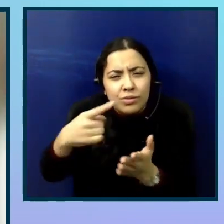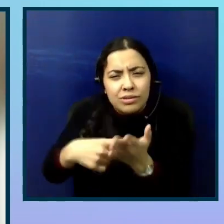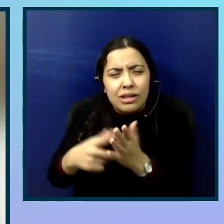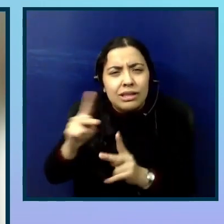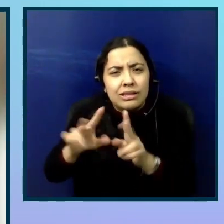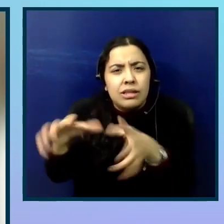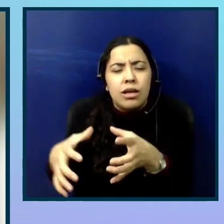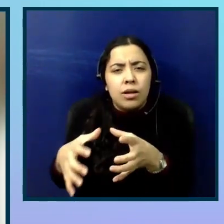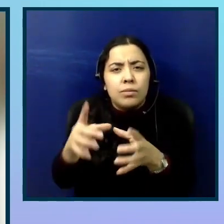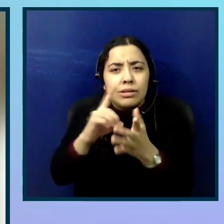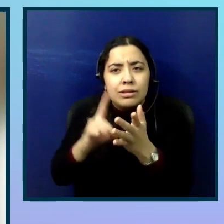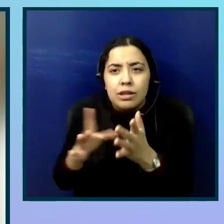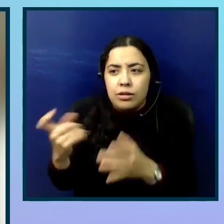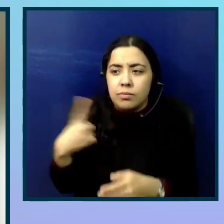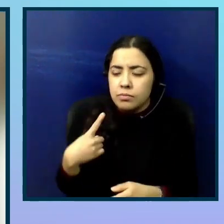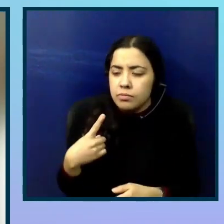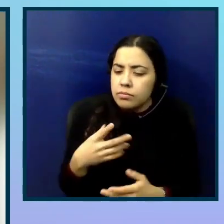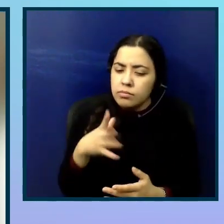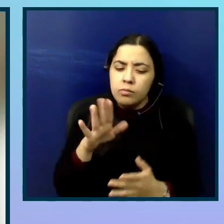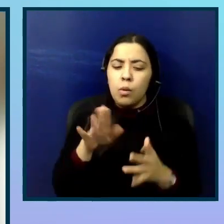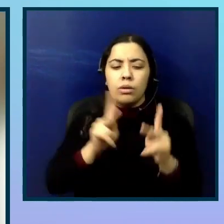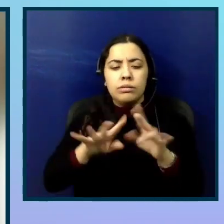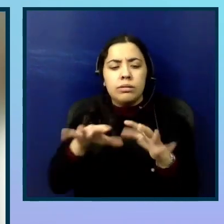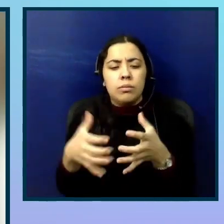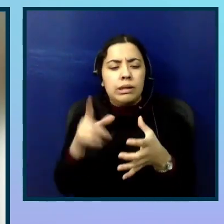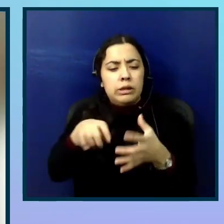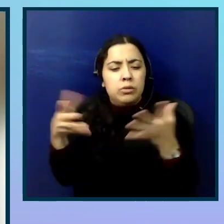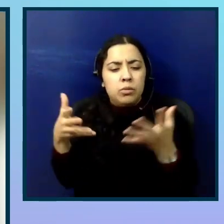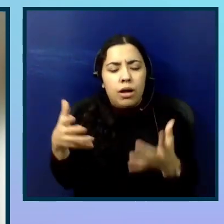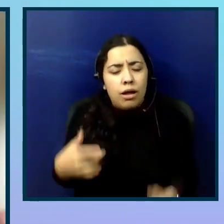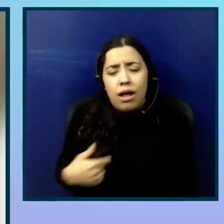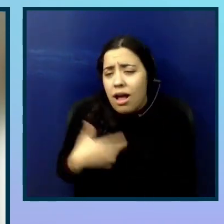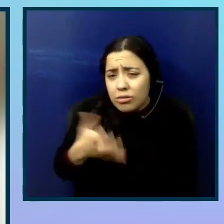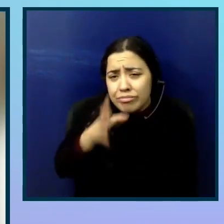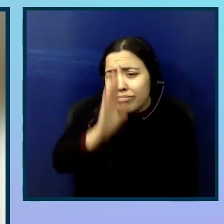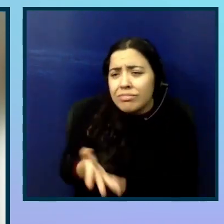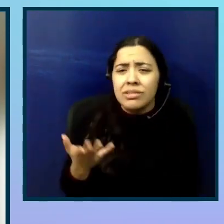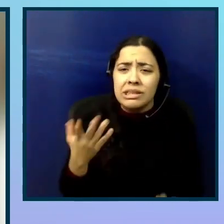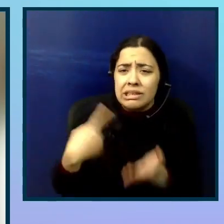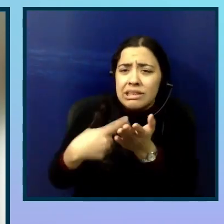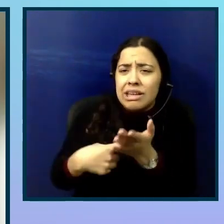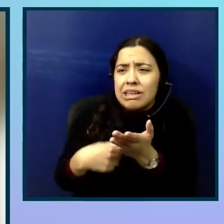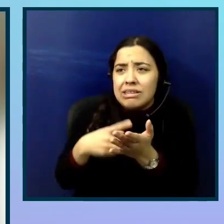that they wanna know is what are their needs. And that is interesting, let's cut to the chase and just talk about needs as a group.